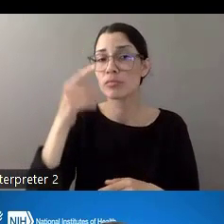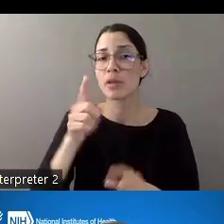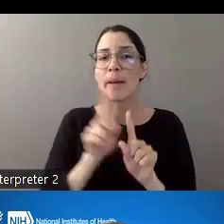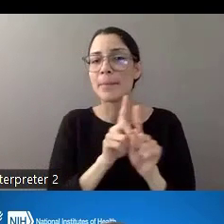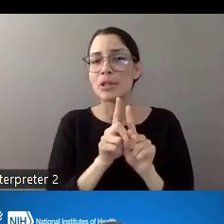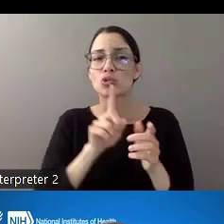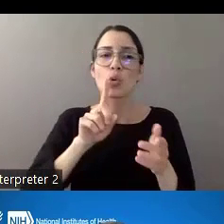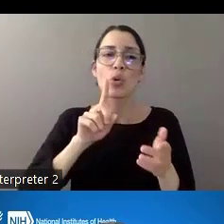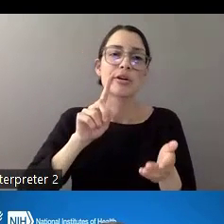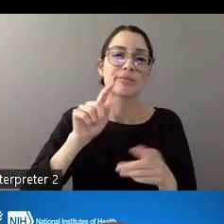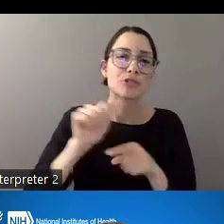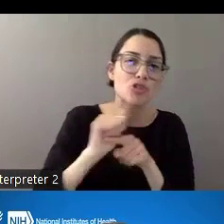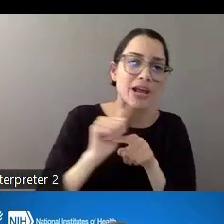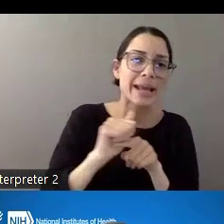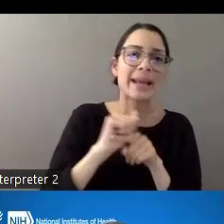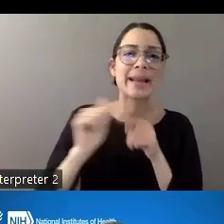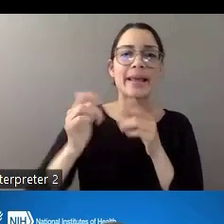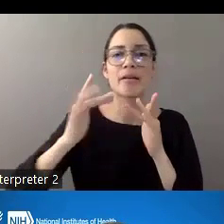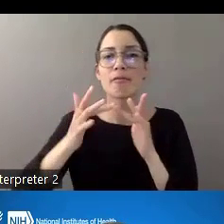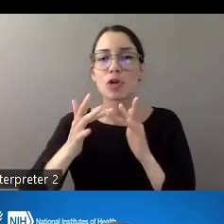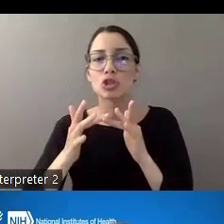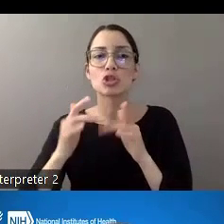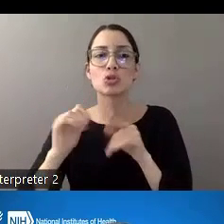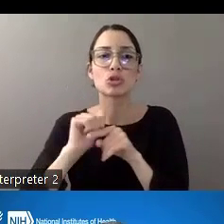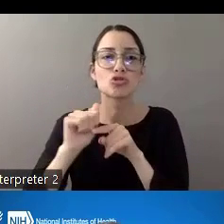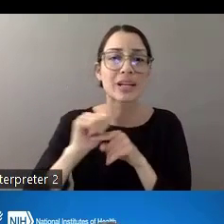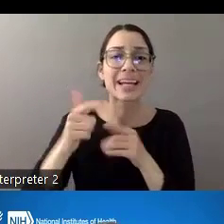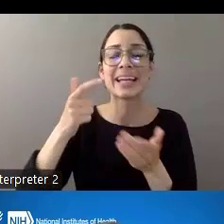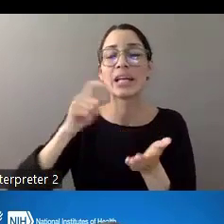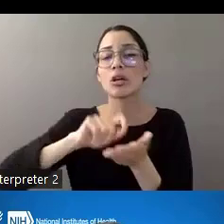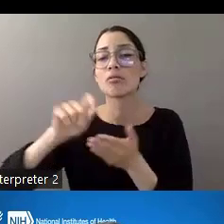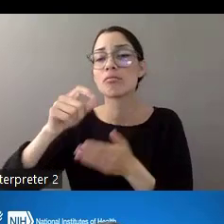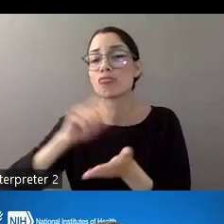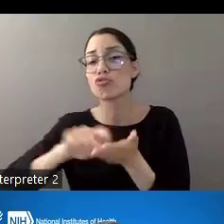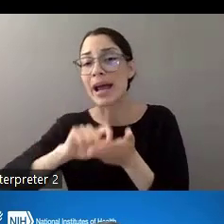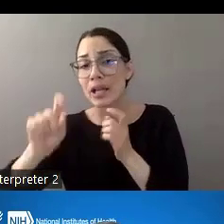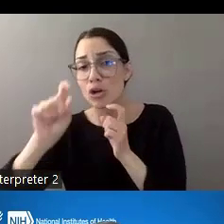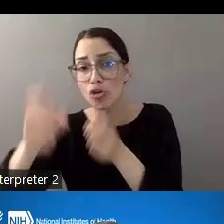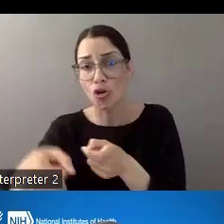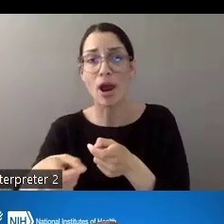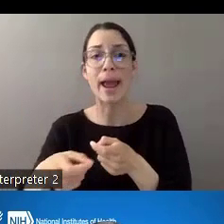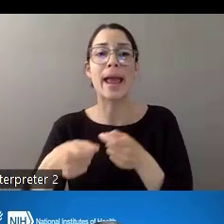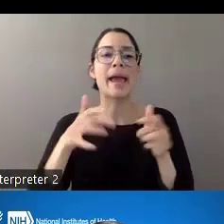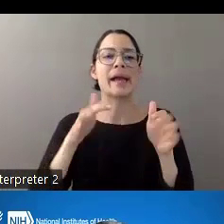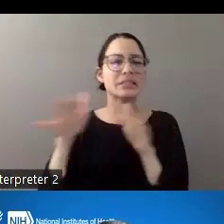It has a virtual mentoring. It has social networking. Go onto their website and take a look at what they offer.